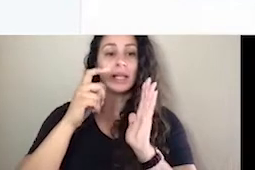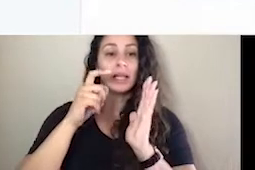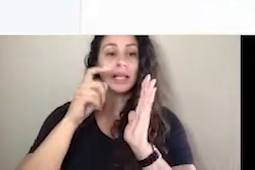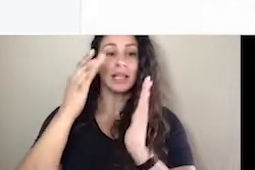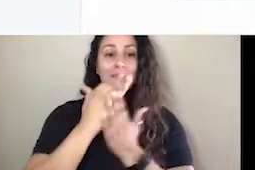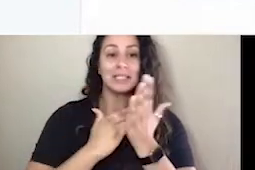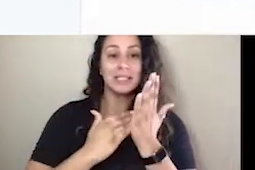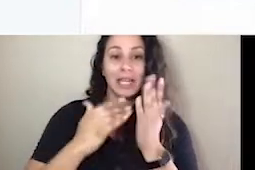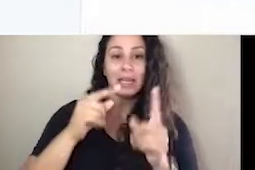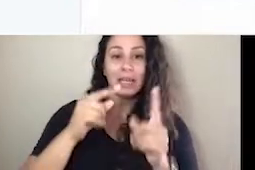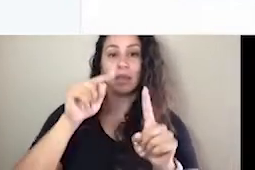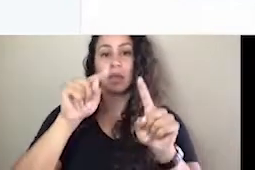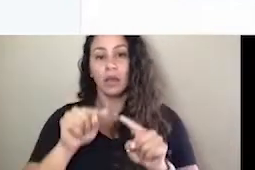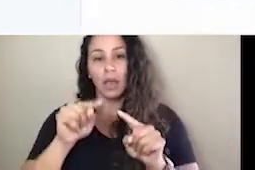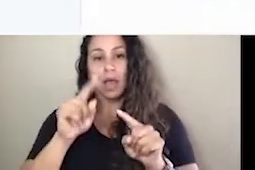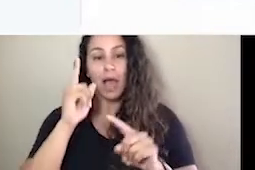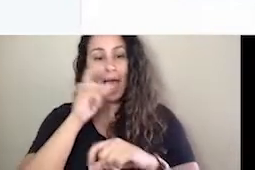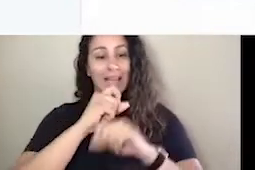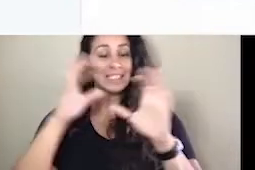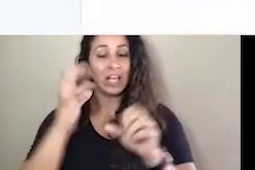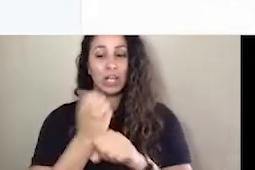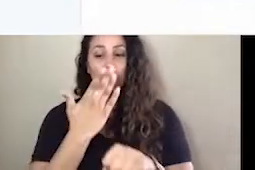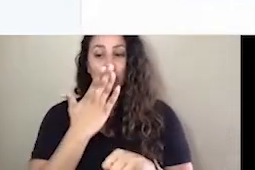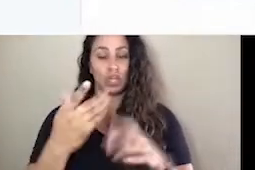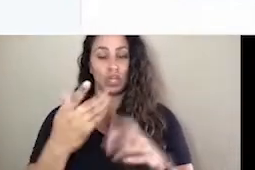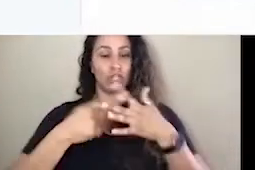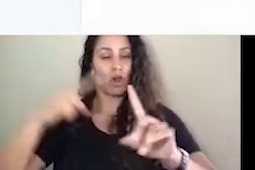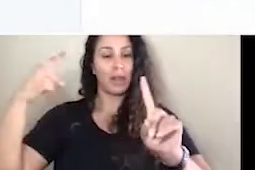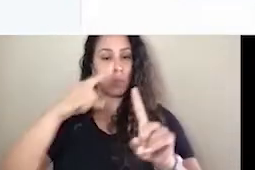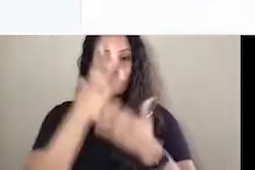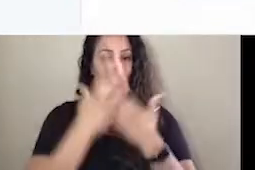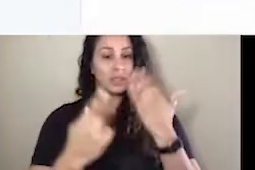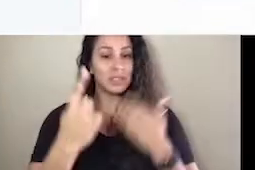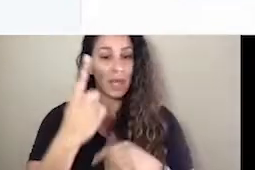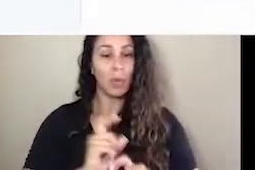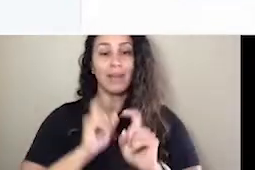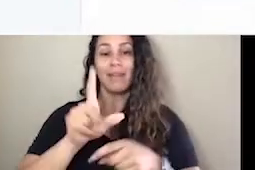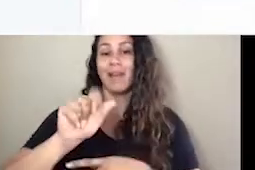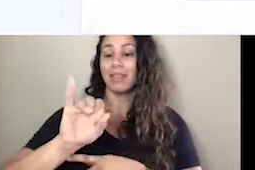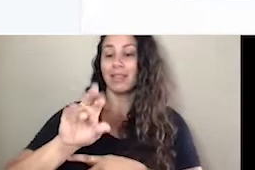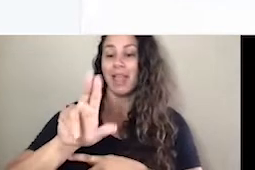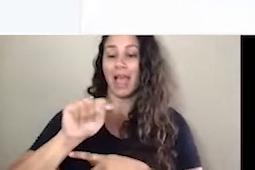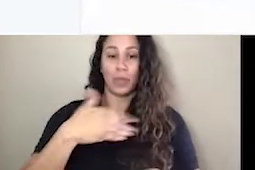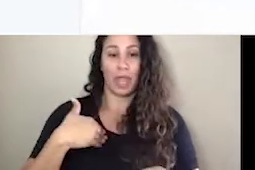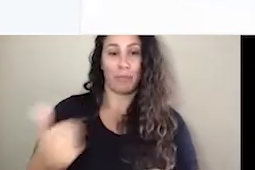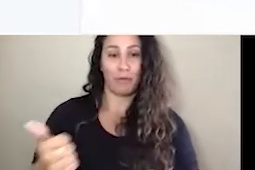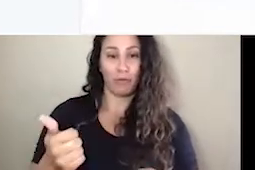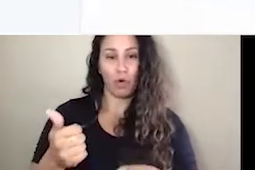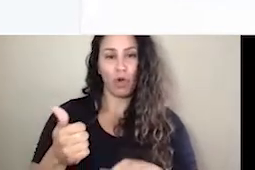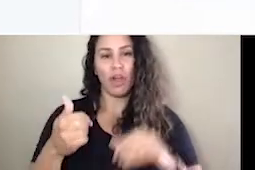POINT AND LAYOUT OUT OF CHOICES AND DON'T HAVE TO MESS